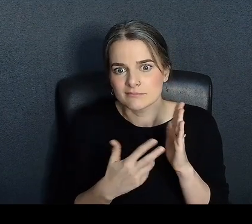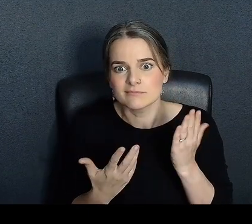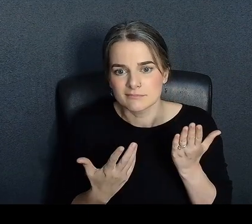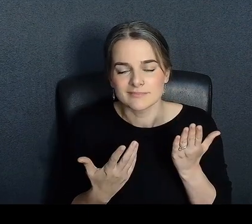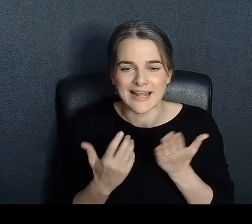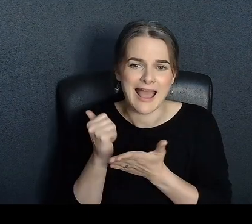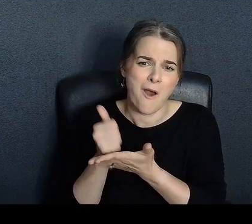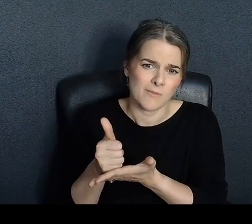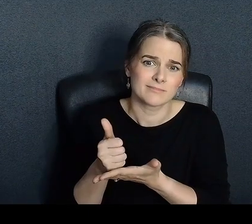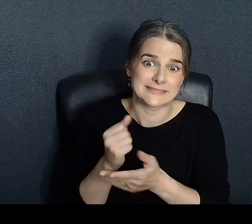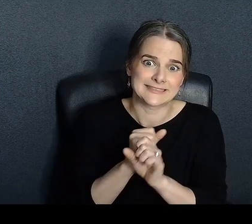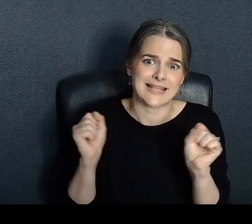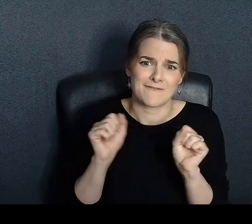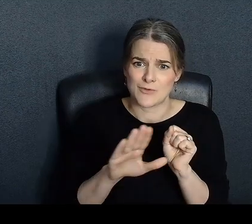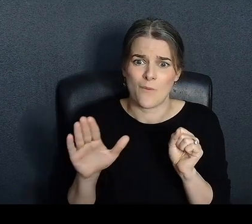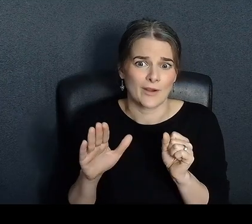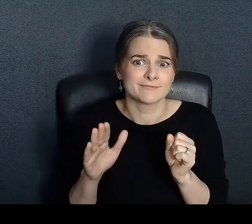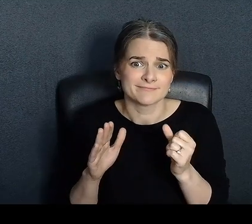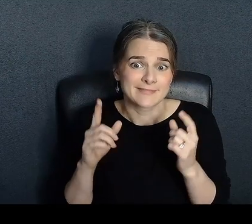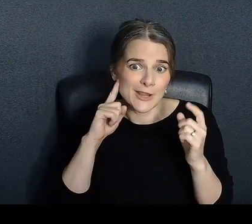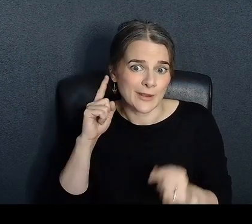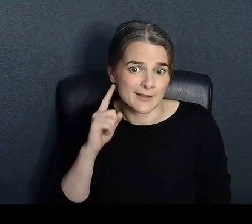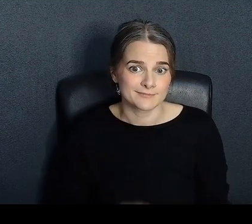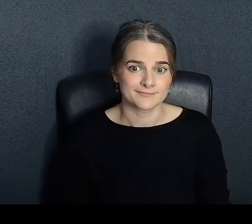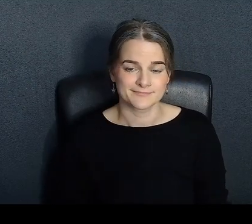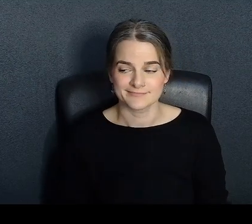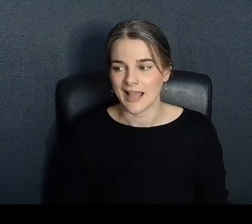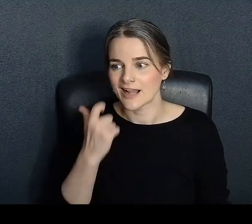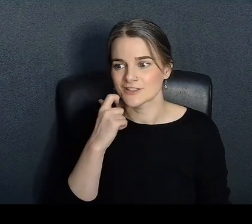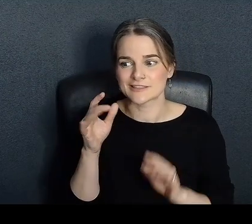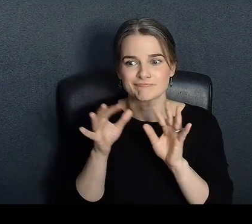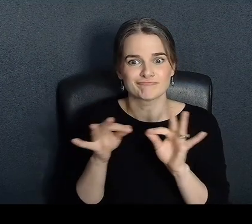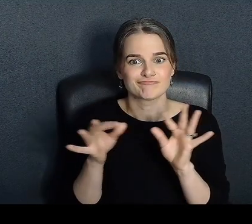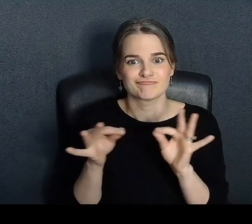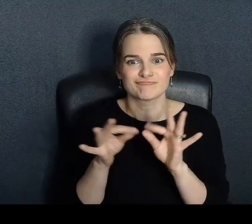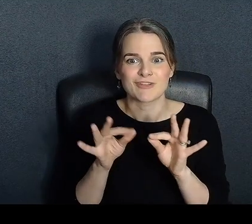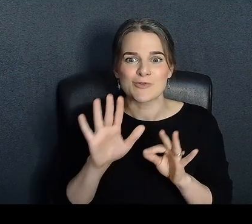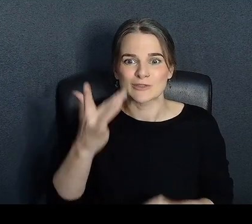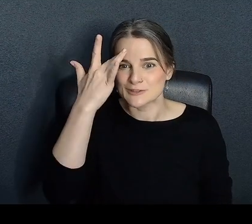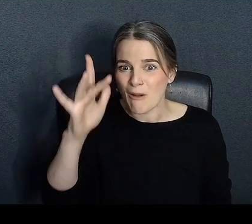And I spoke about this just a few seconds ago. Your smartphone accessories.